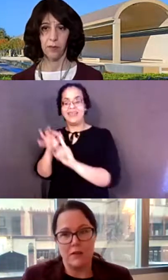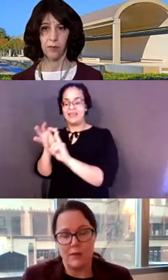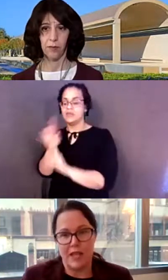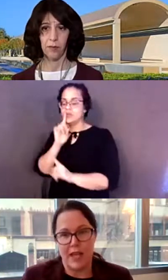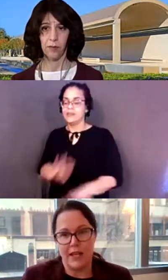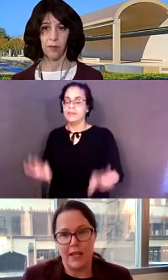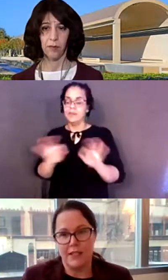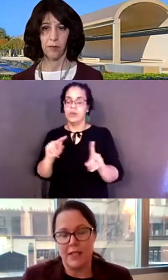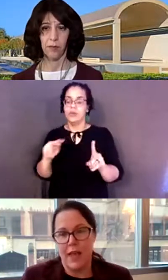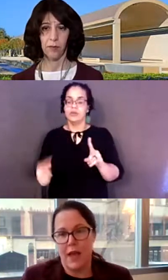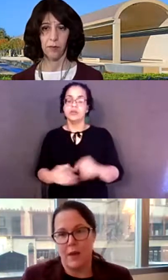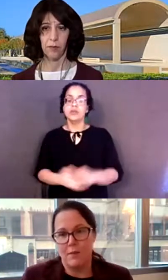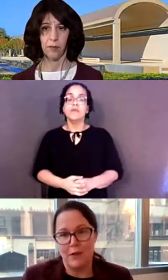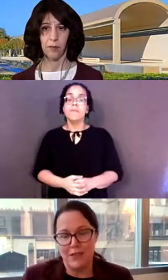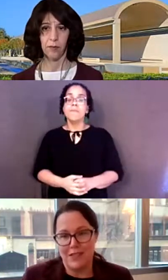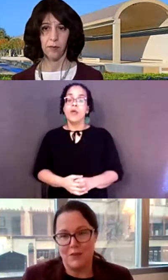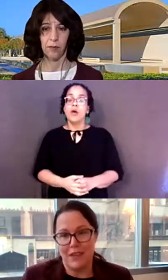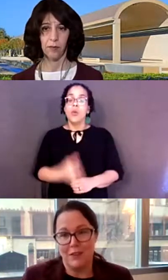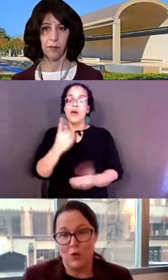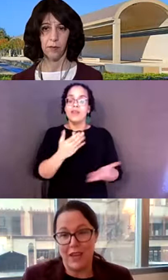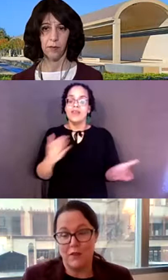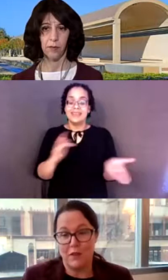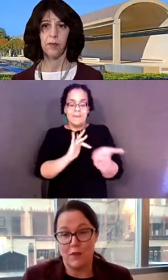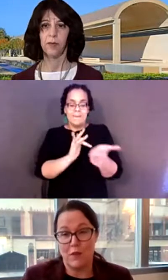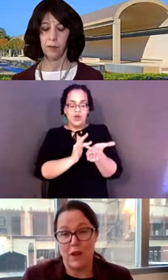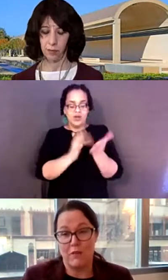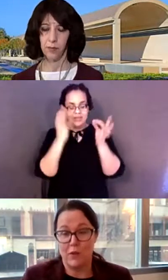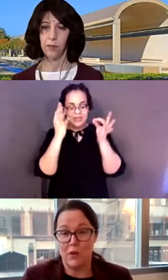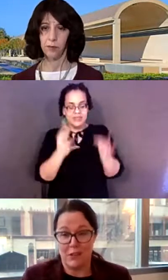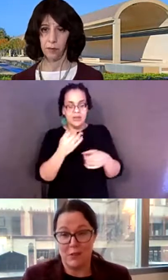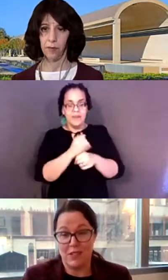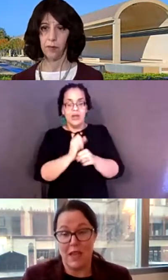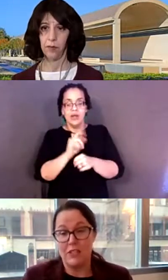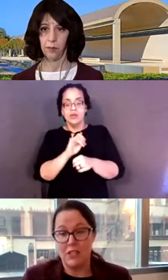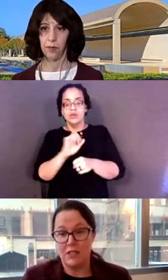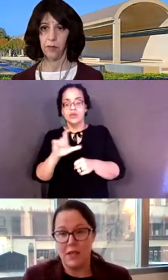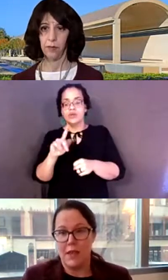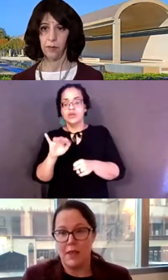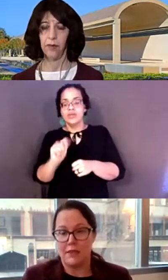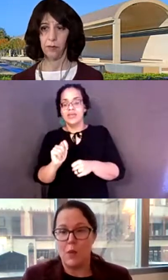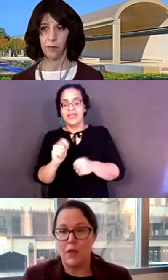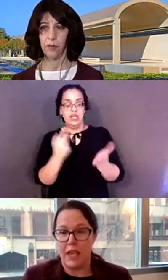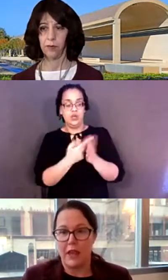website is a medical decision making toolkit for folks who are non-verbal and